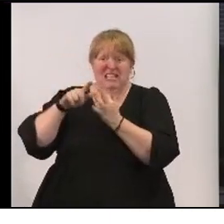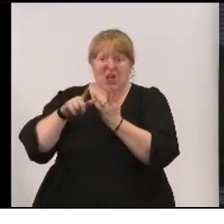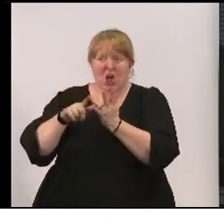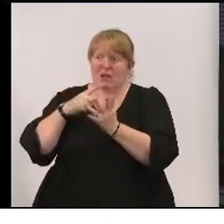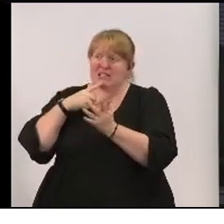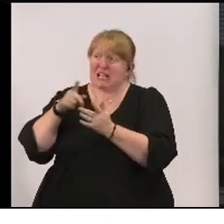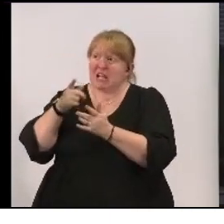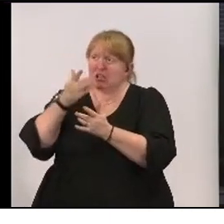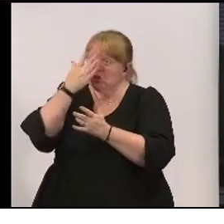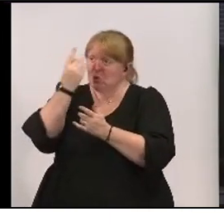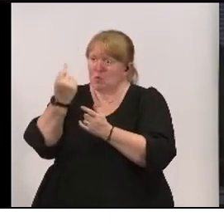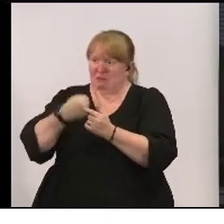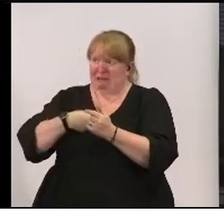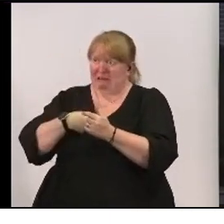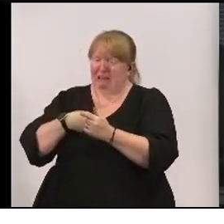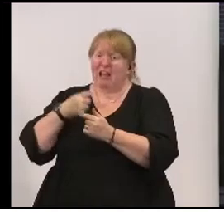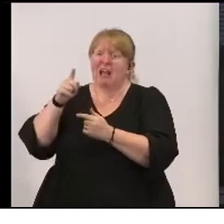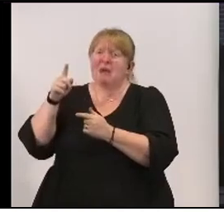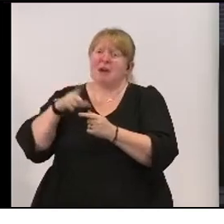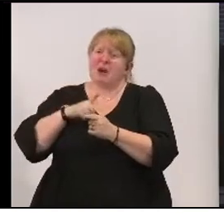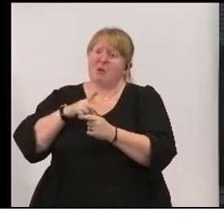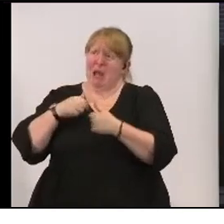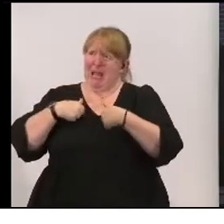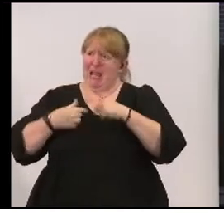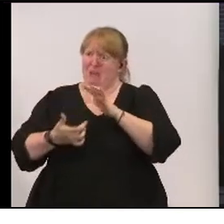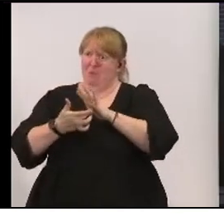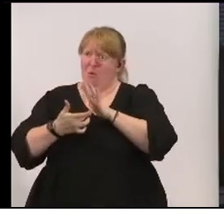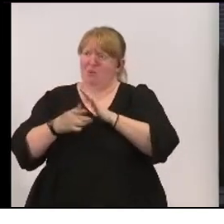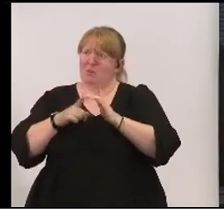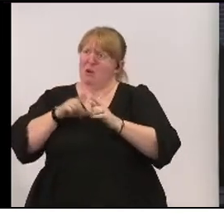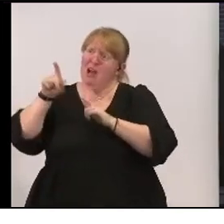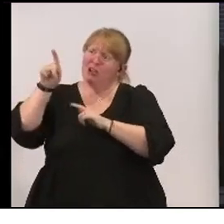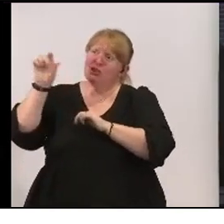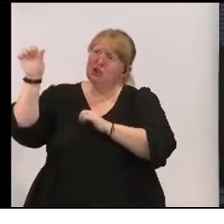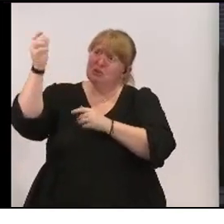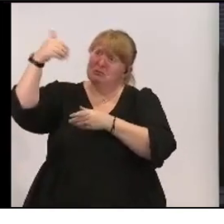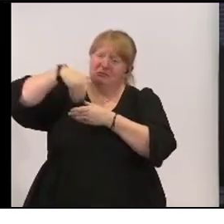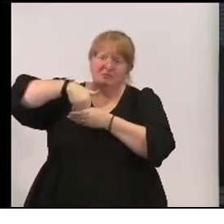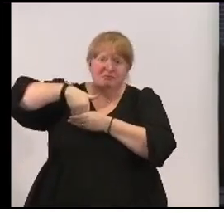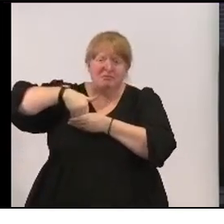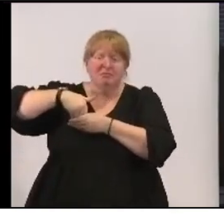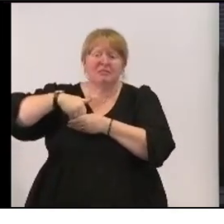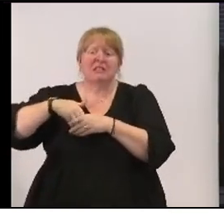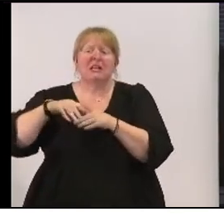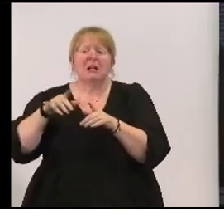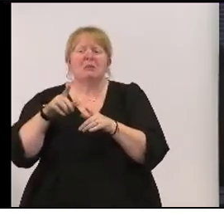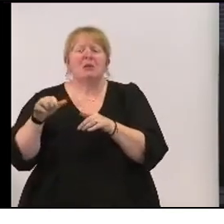is important, and this is why you should care. But I always start with the people in my